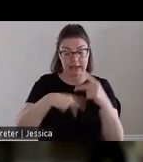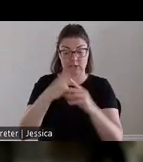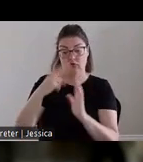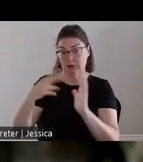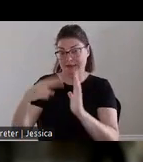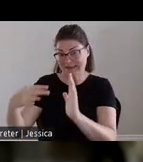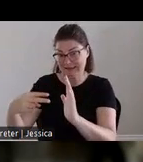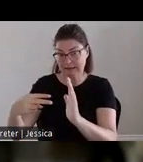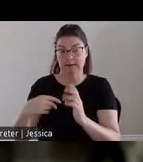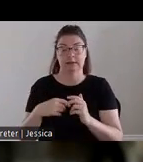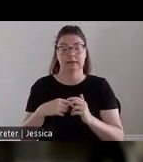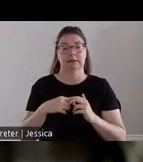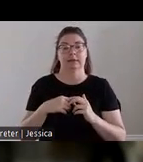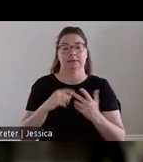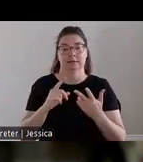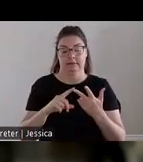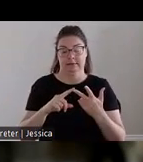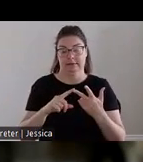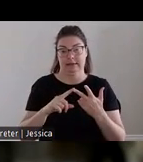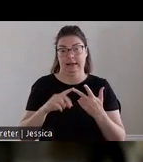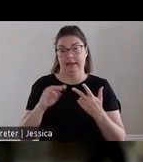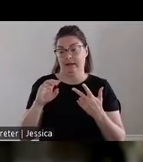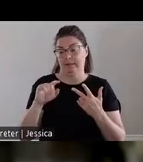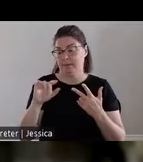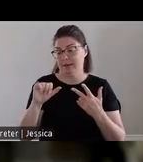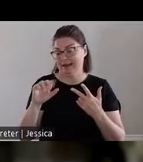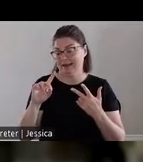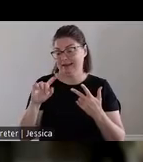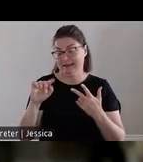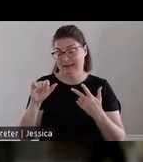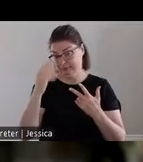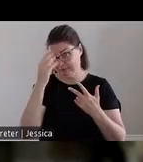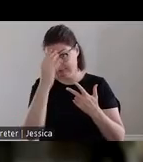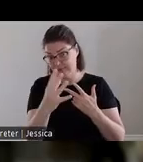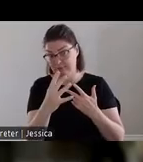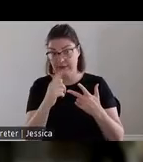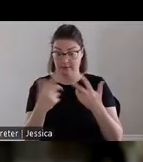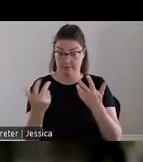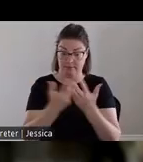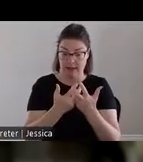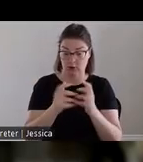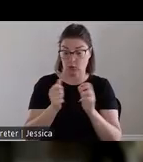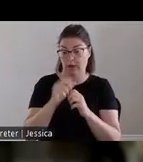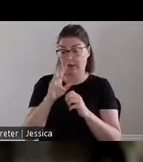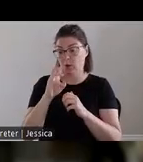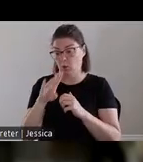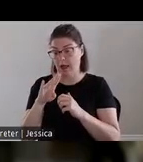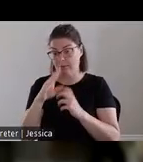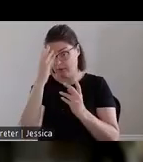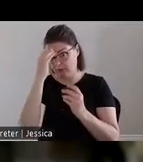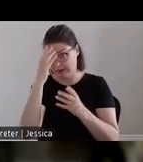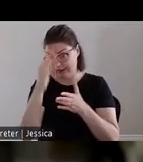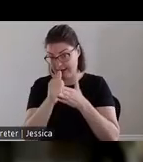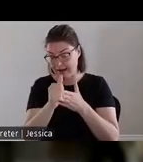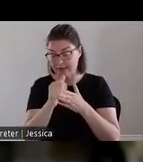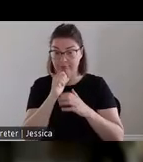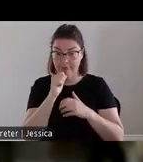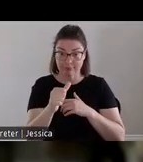for different forms of reading. So, the metadata can state whether or not the resource conforms with the Web Content Accessibility Guidelines because that covers a host of issues if it,